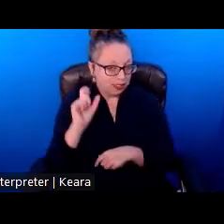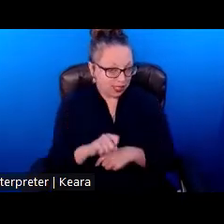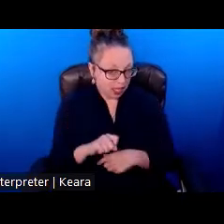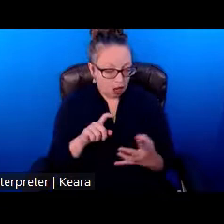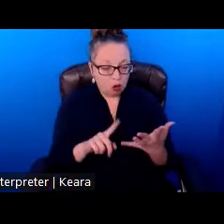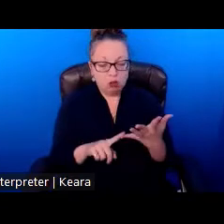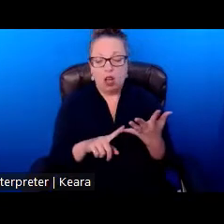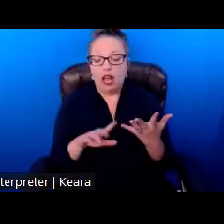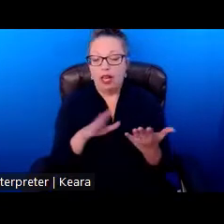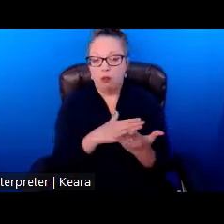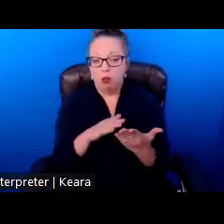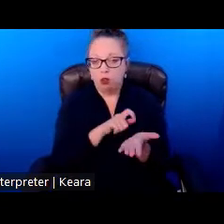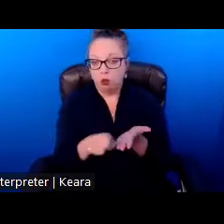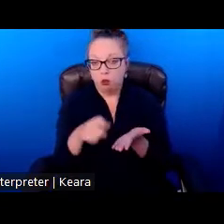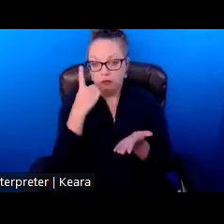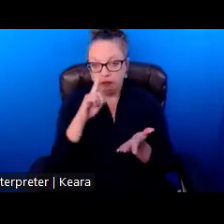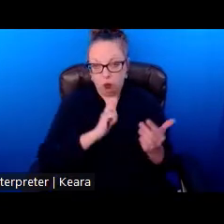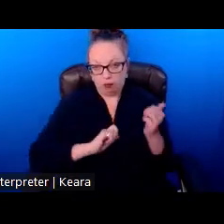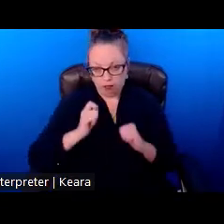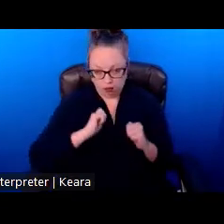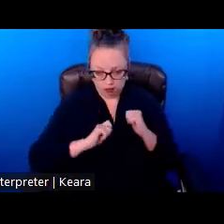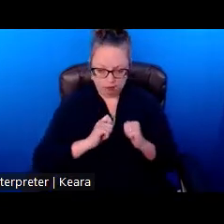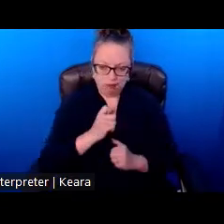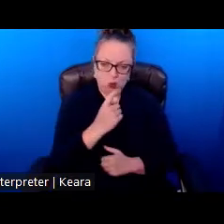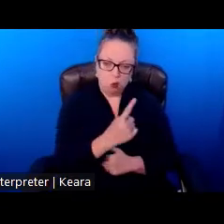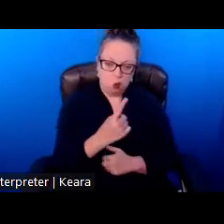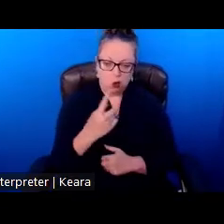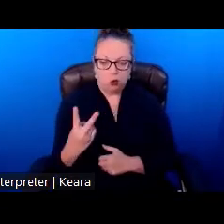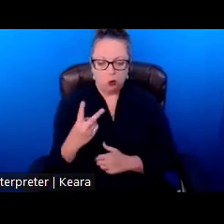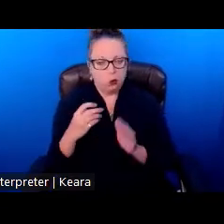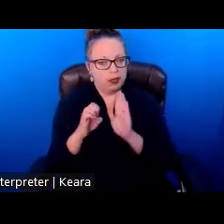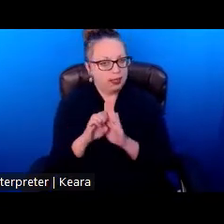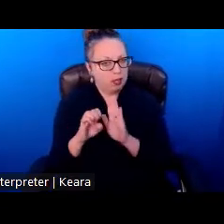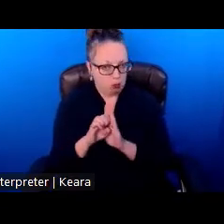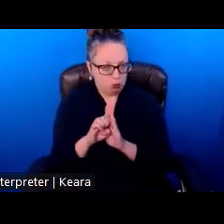One-to-two examples of the applicant’s original compositional work must be uploaded into the